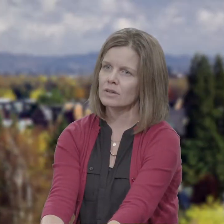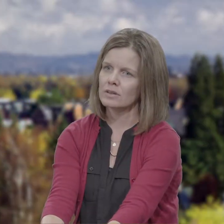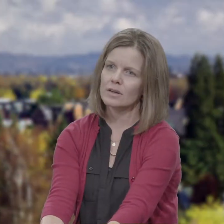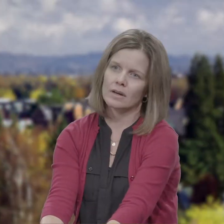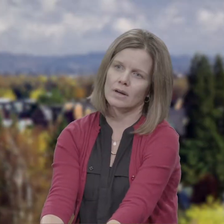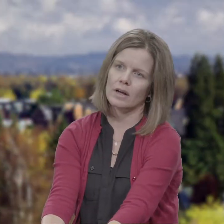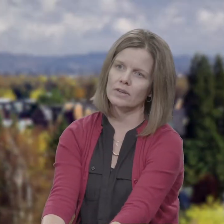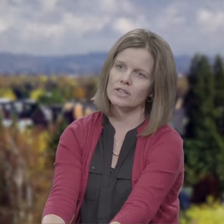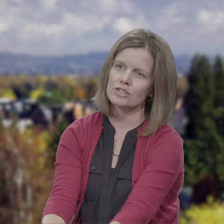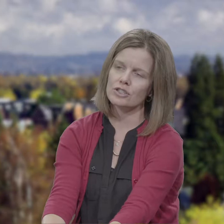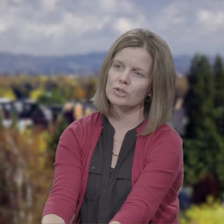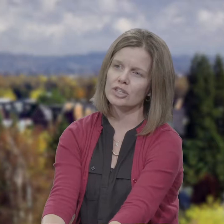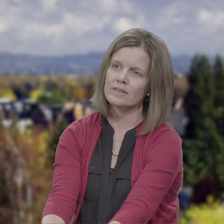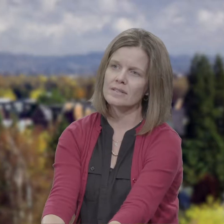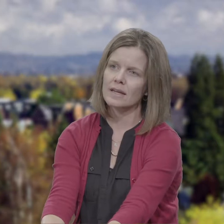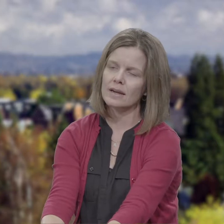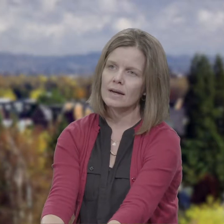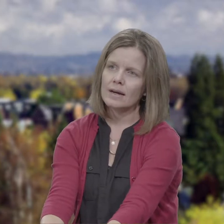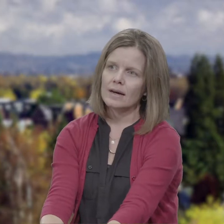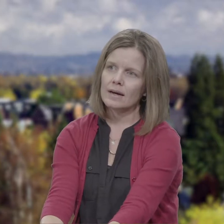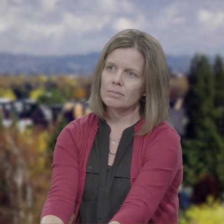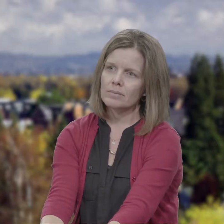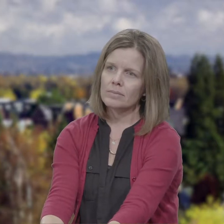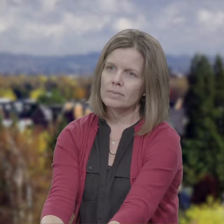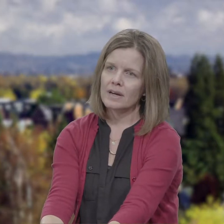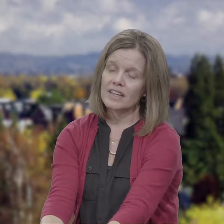And that's great and that's why I'm here.